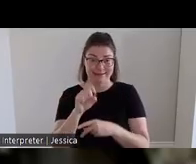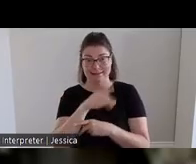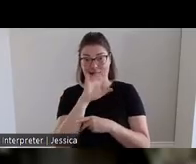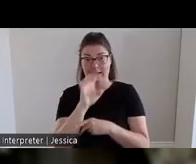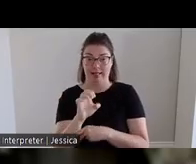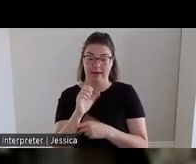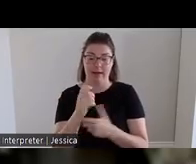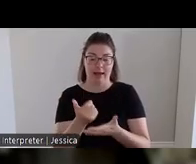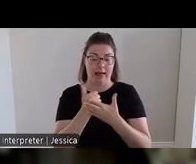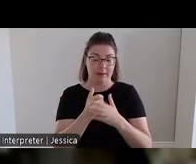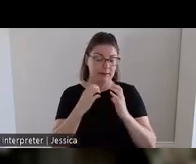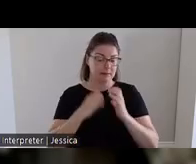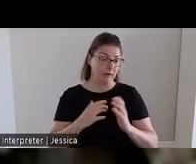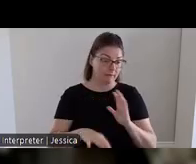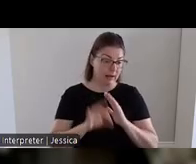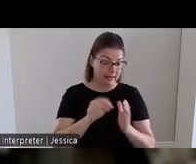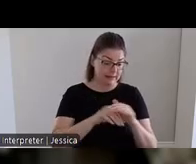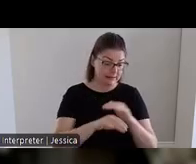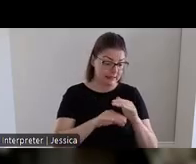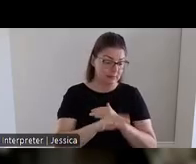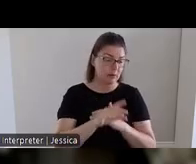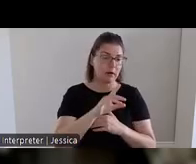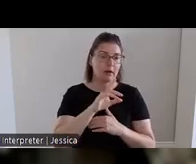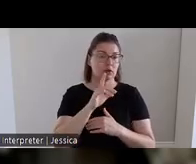materials so that they're making informed purchasing decisions.